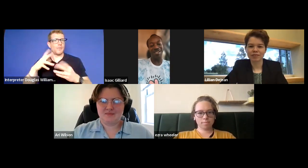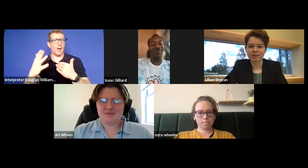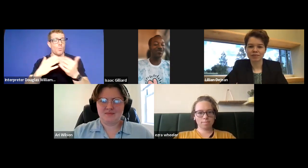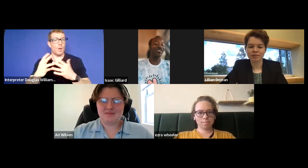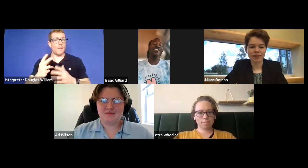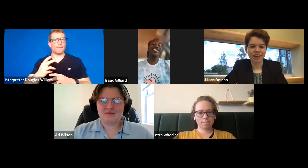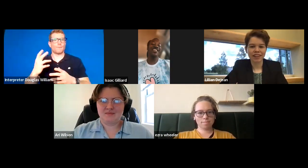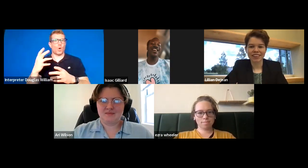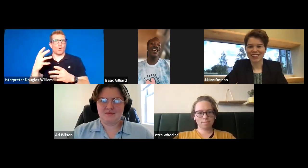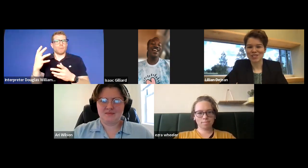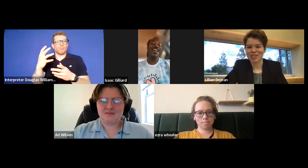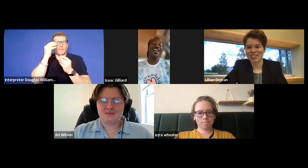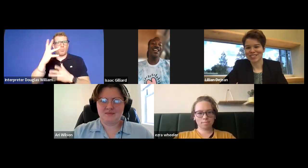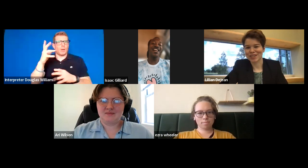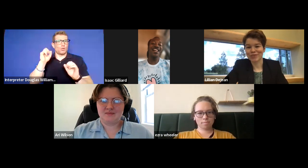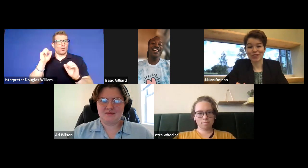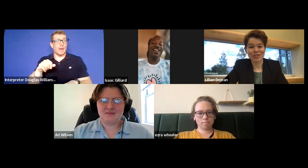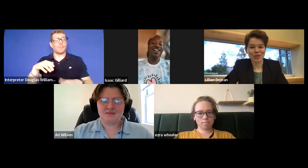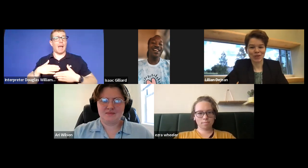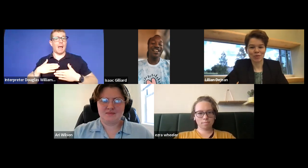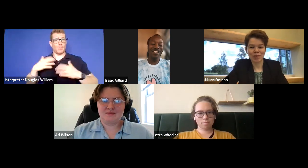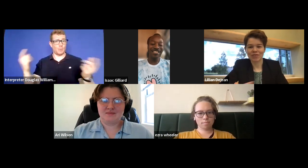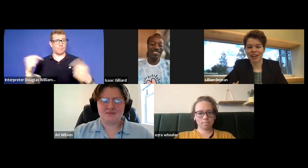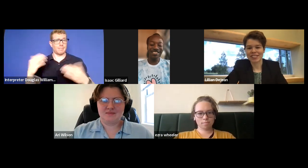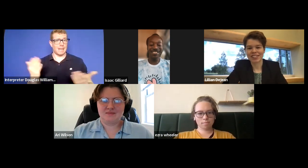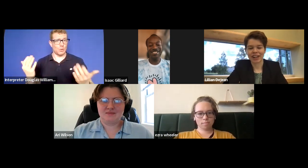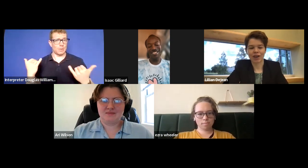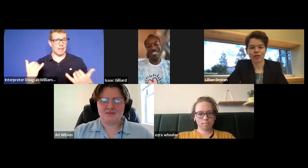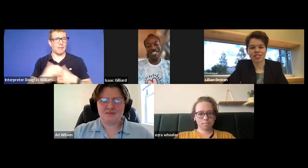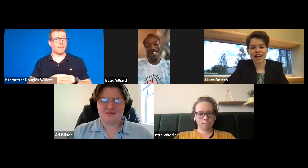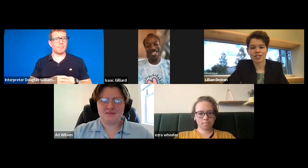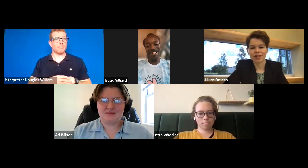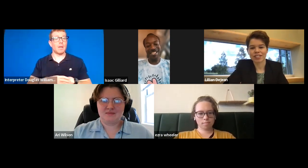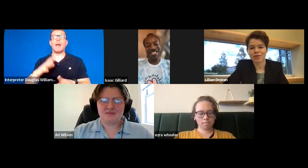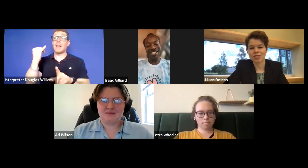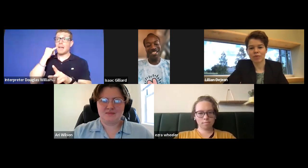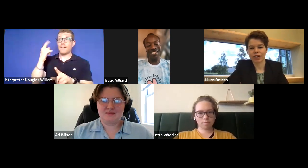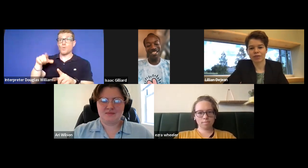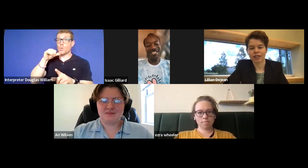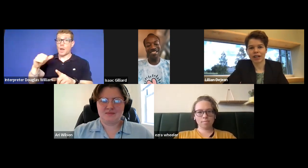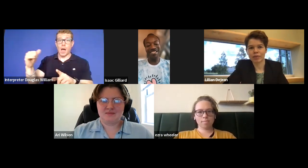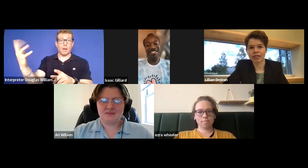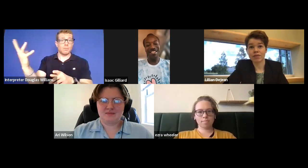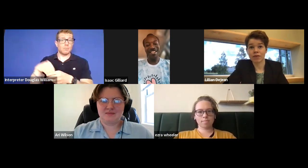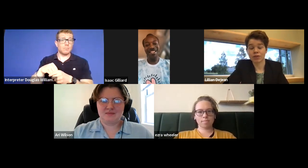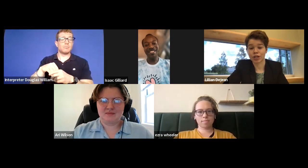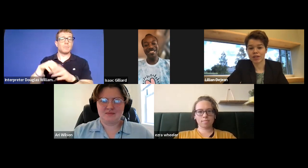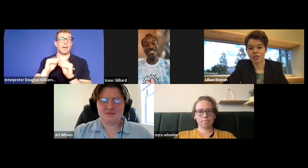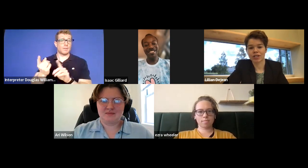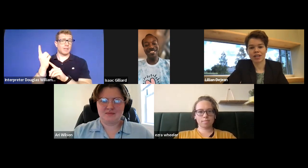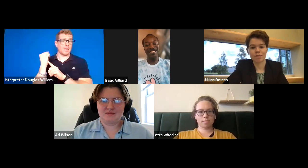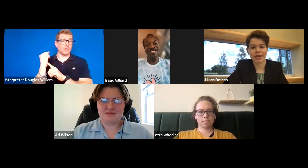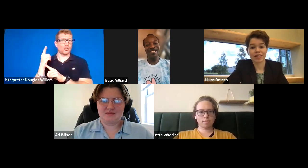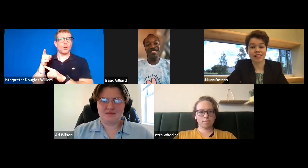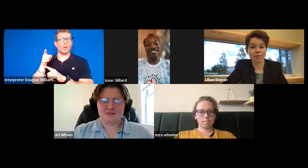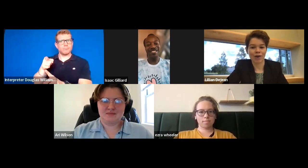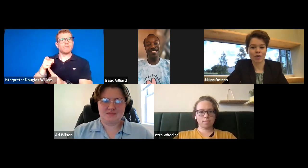here. Thanks so much, I see, for those of you who may have not attended our conference last year Is he was a part of our, I believe, self-determination, independence, and empowerment. panel.